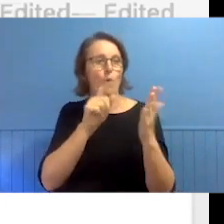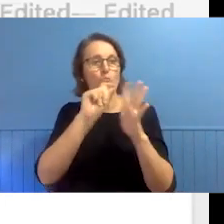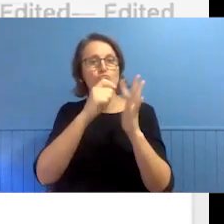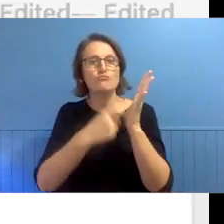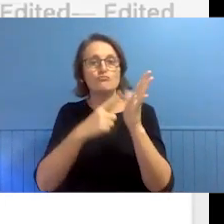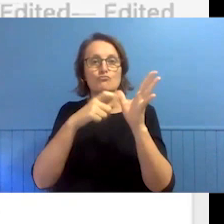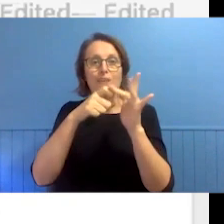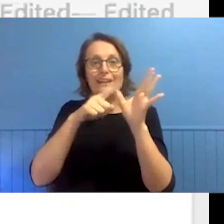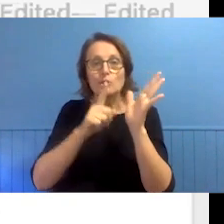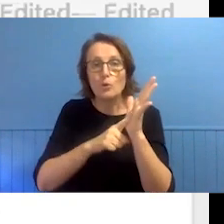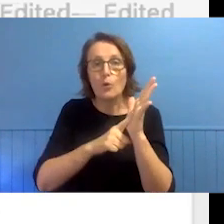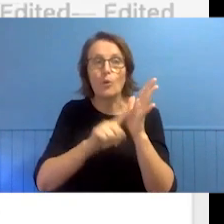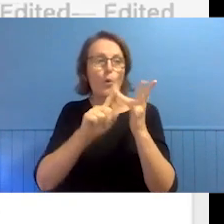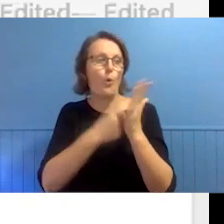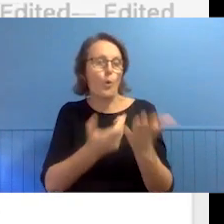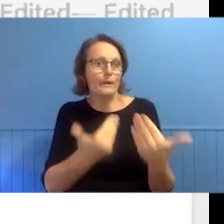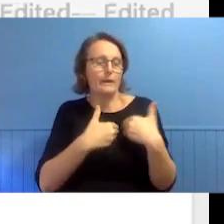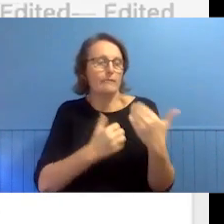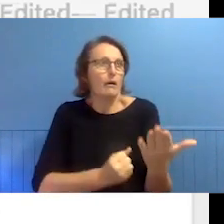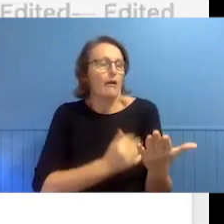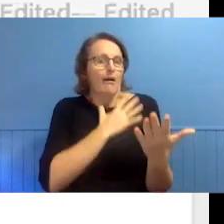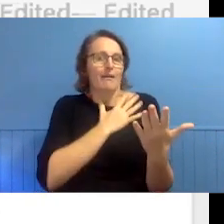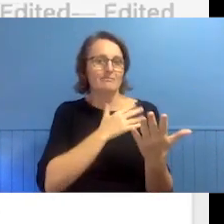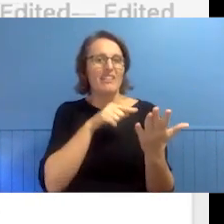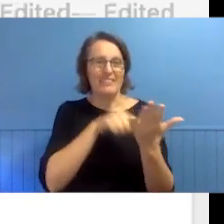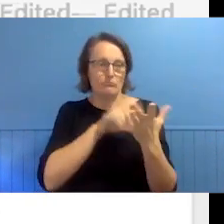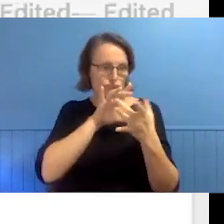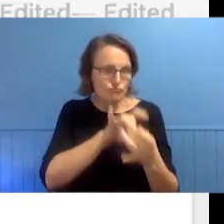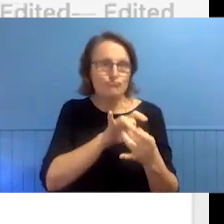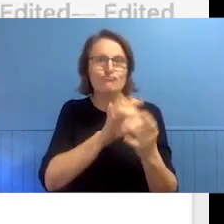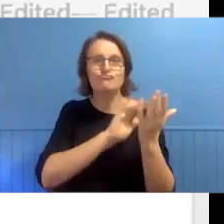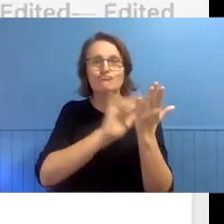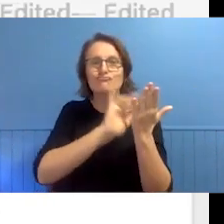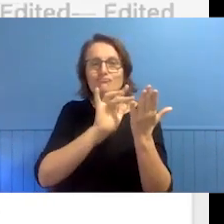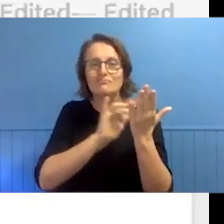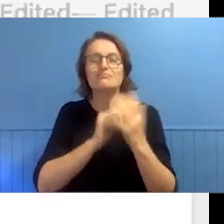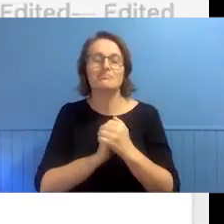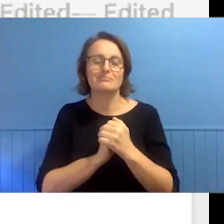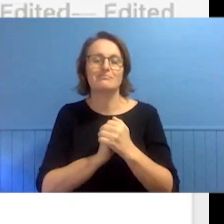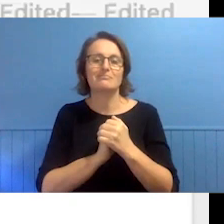there you go. And, yeah, in terms of putting video out there, there is